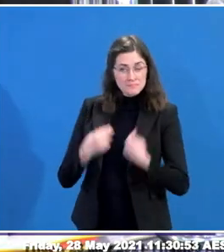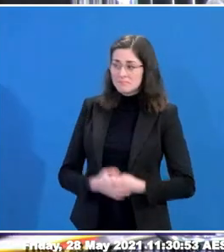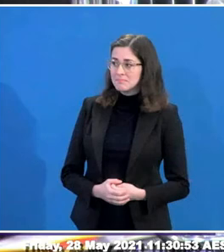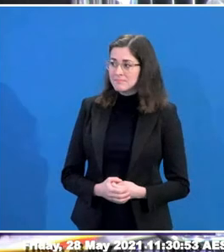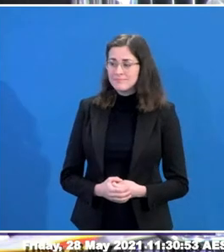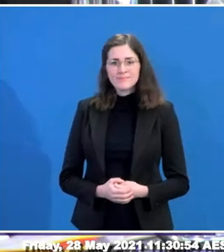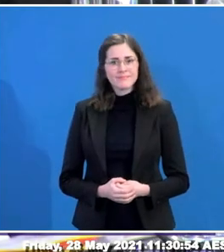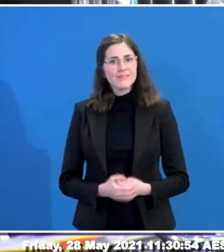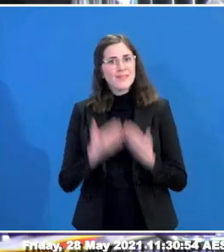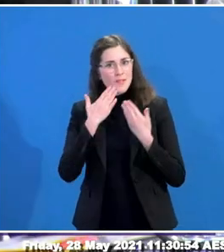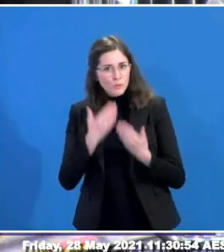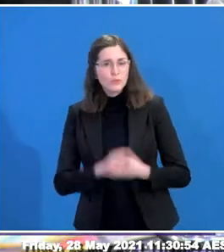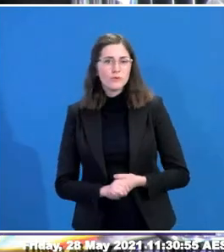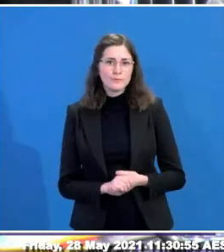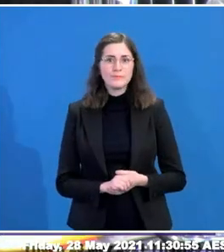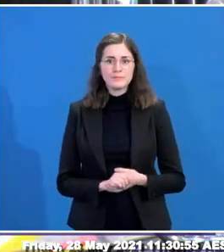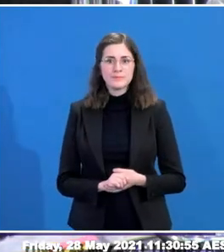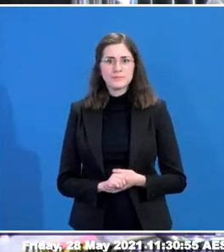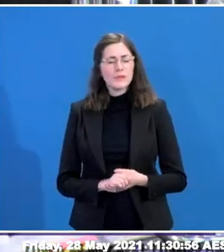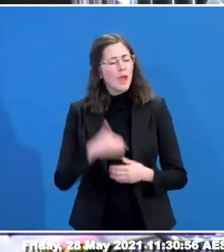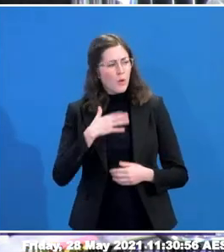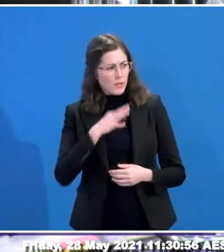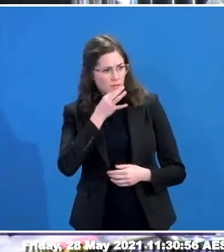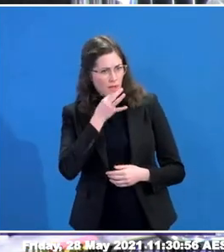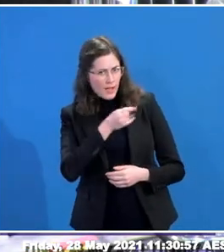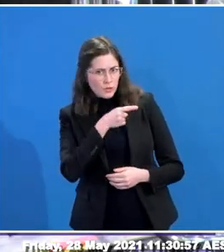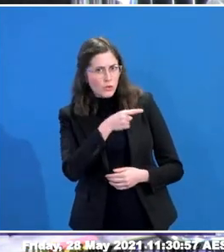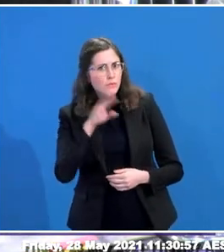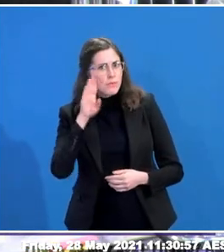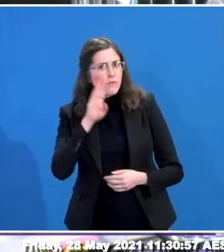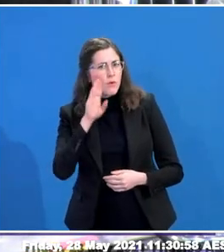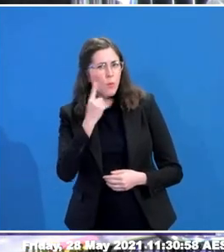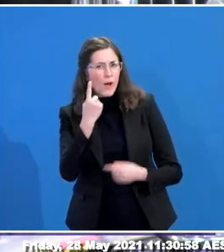Commissioners, Ms Cuddihy, I omitted to ask you one question about